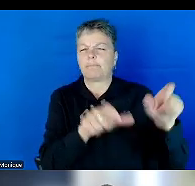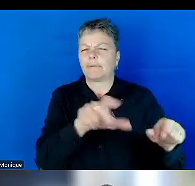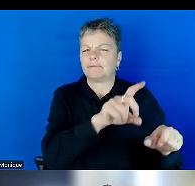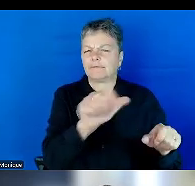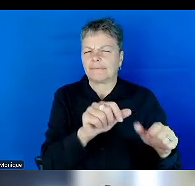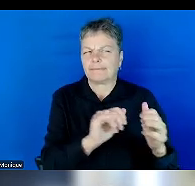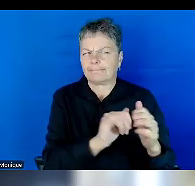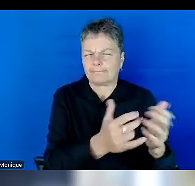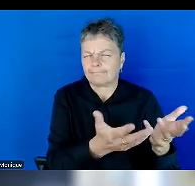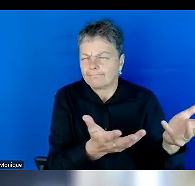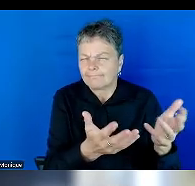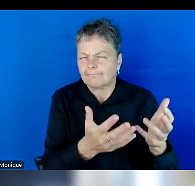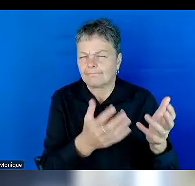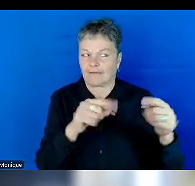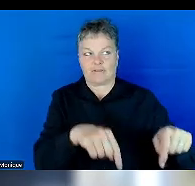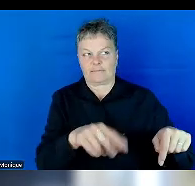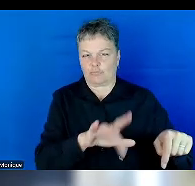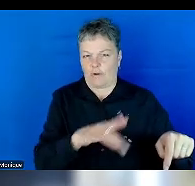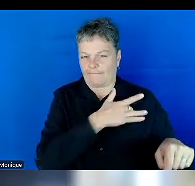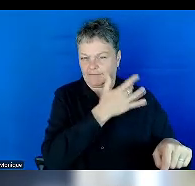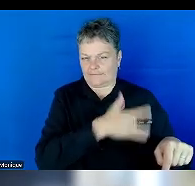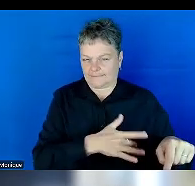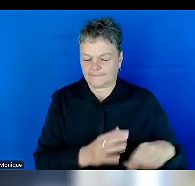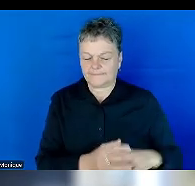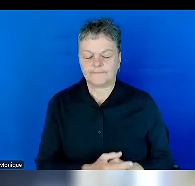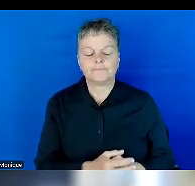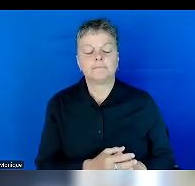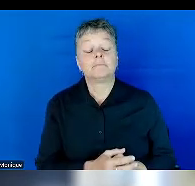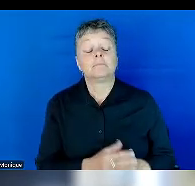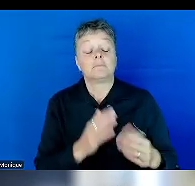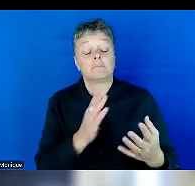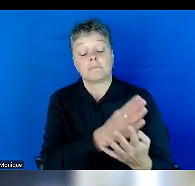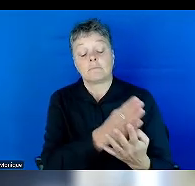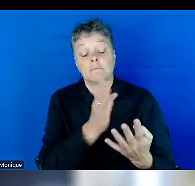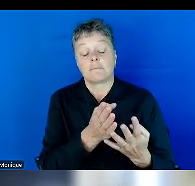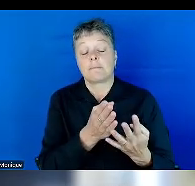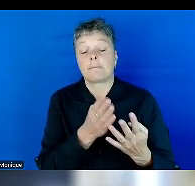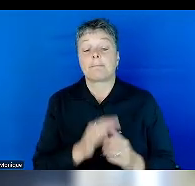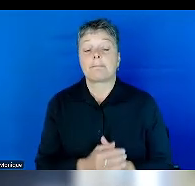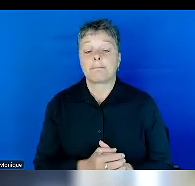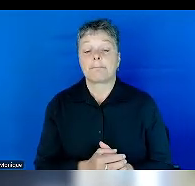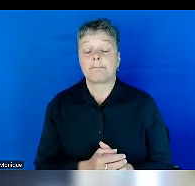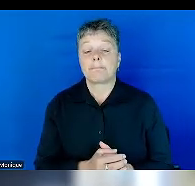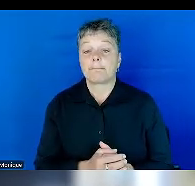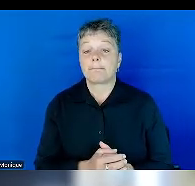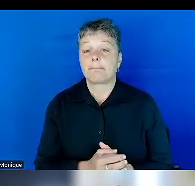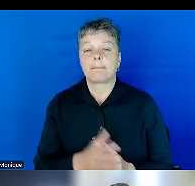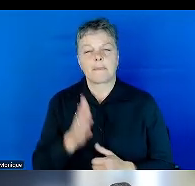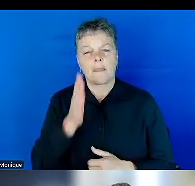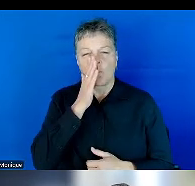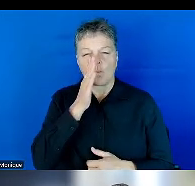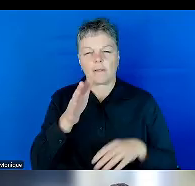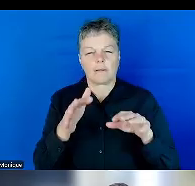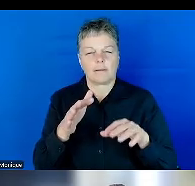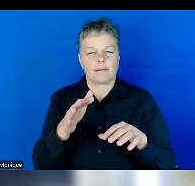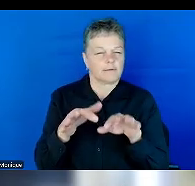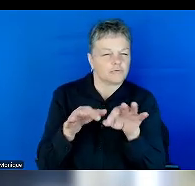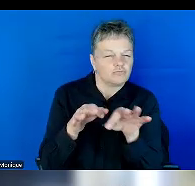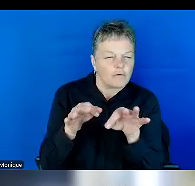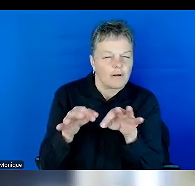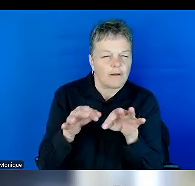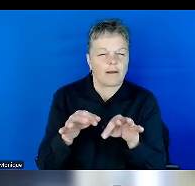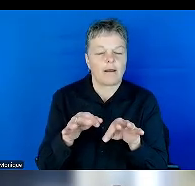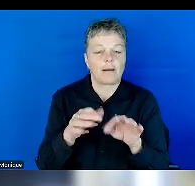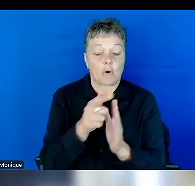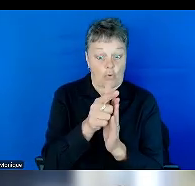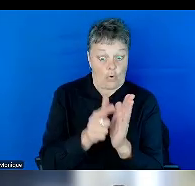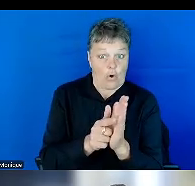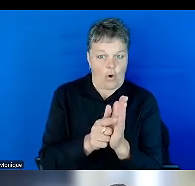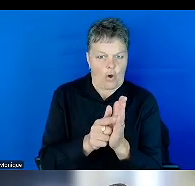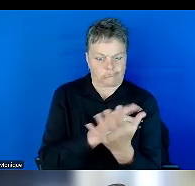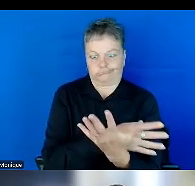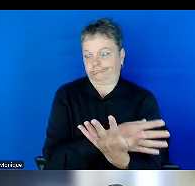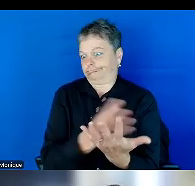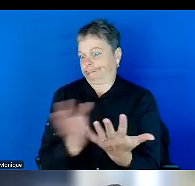Um I will also describe um what Arch's areas of practice are um which are essentially what